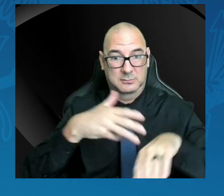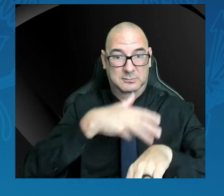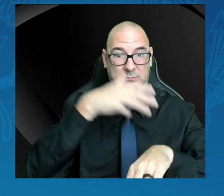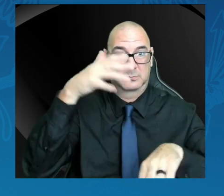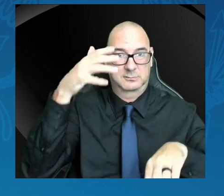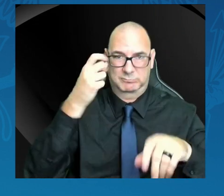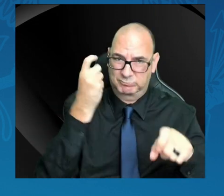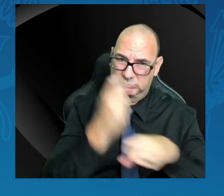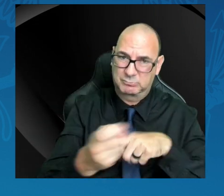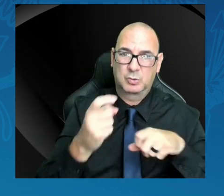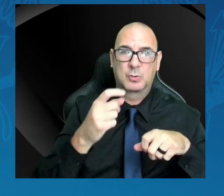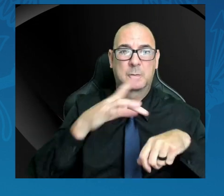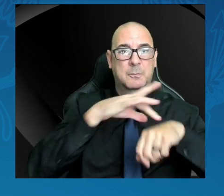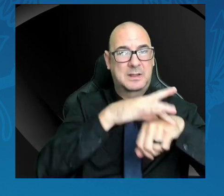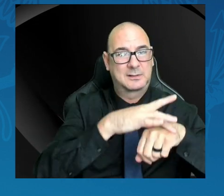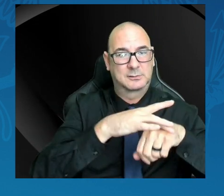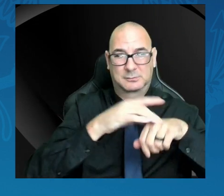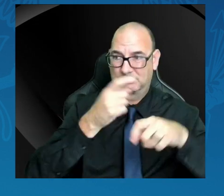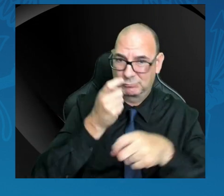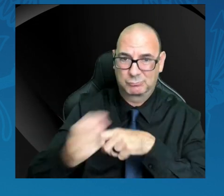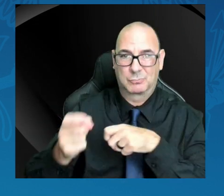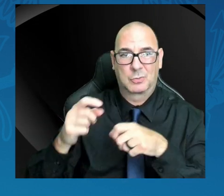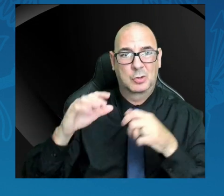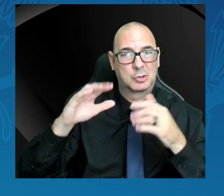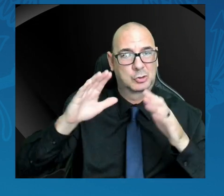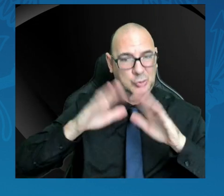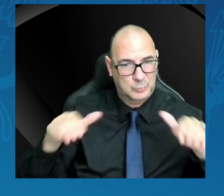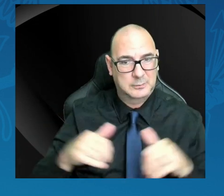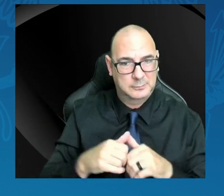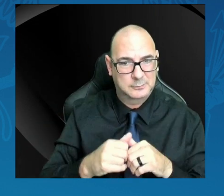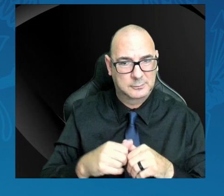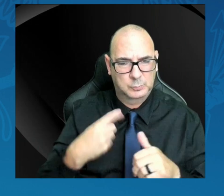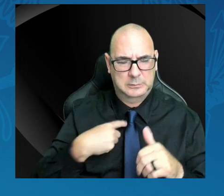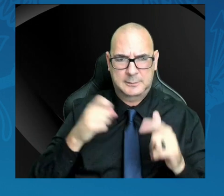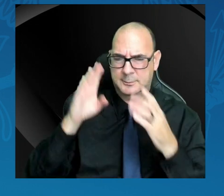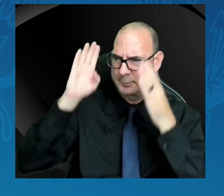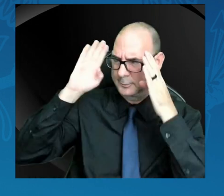the attention it deserves. And that is why your voices,